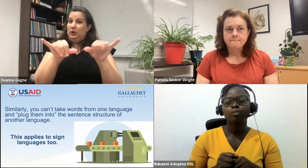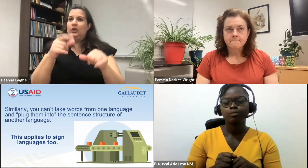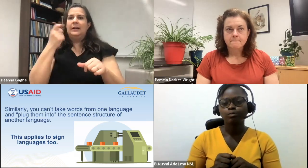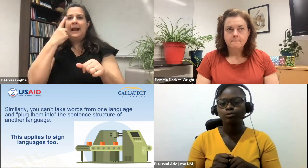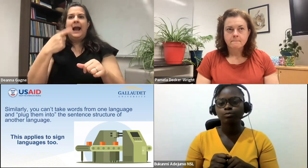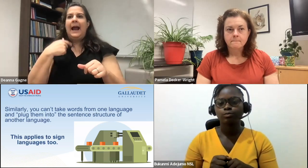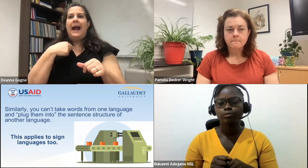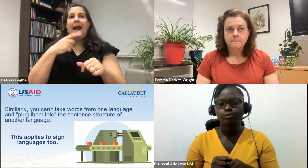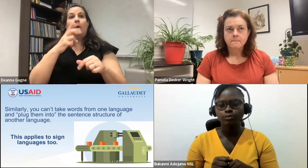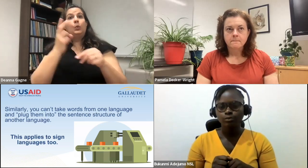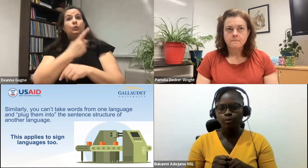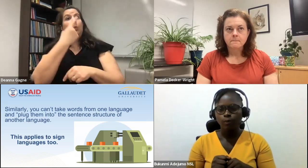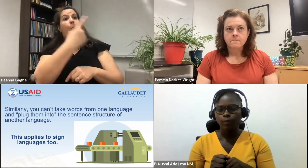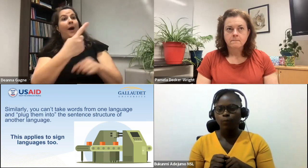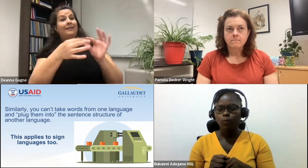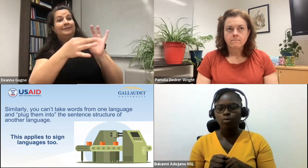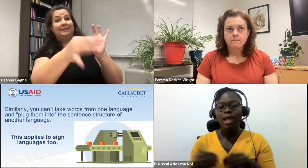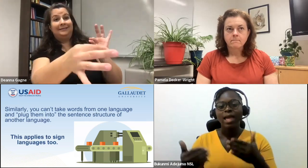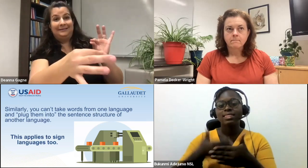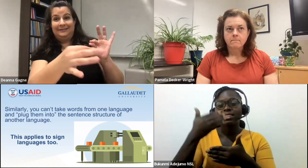So we've talked about these similarities.